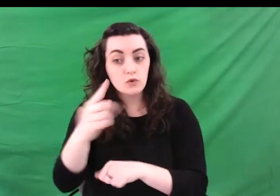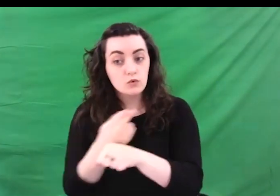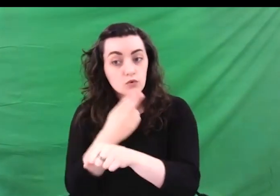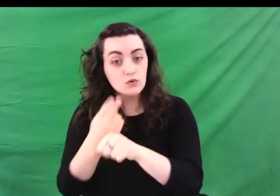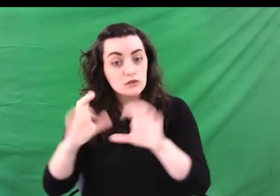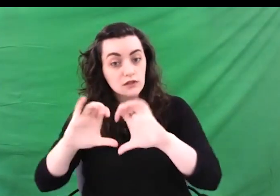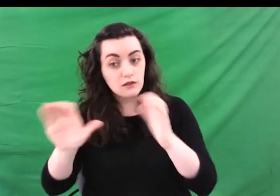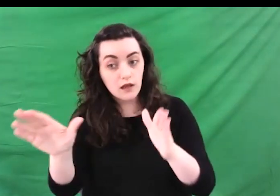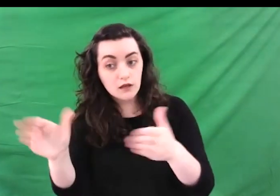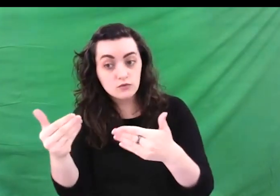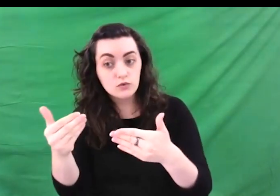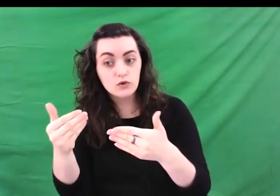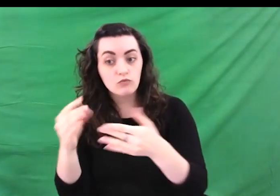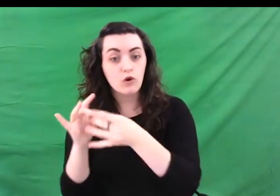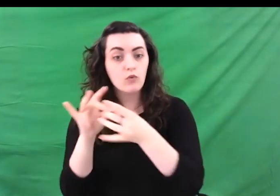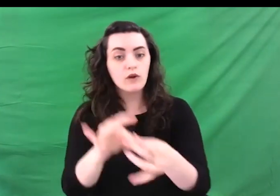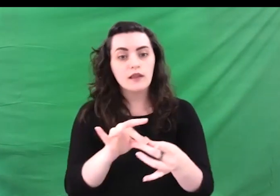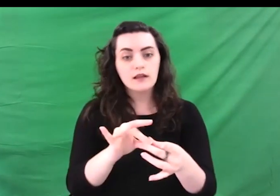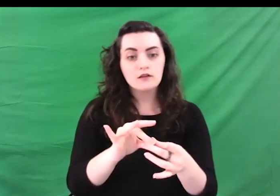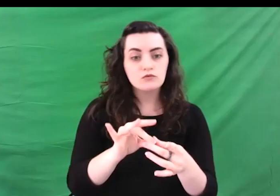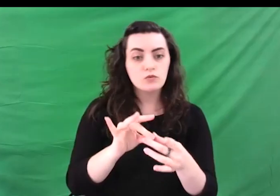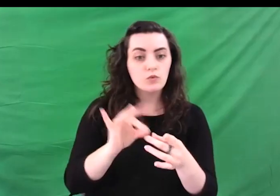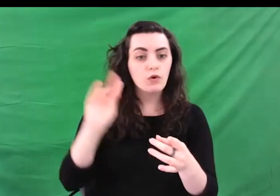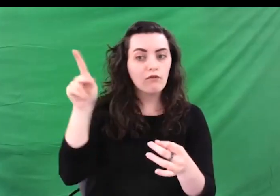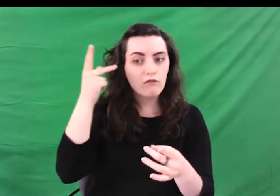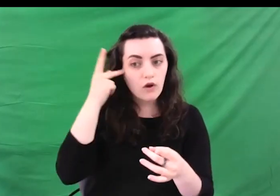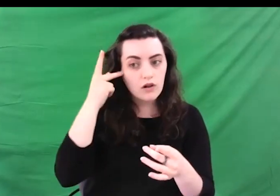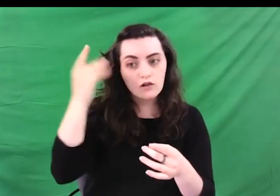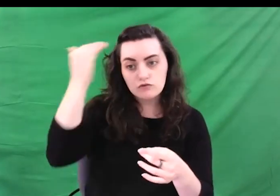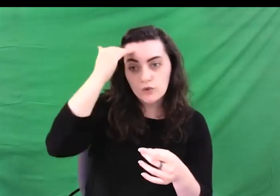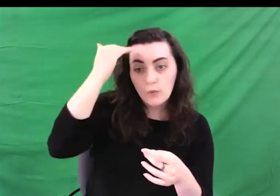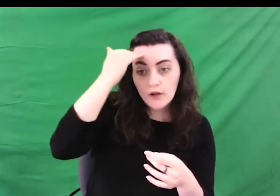relates to phonological awareness, literacy,